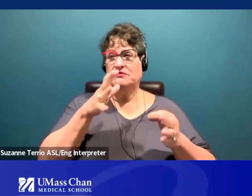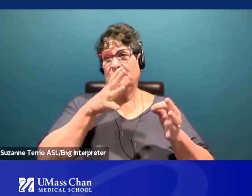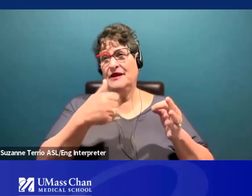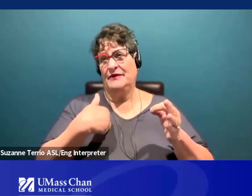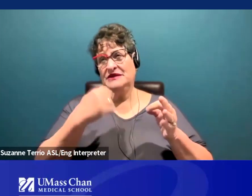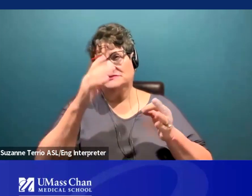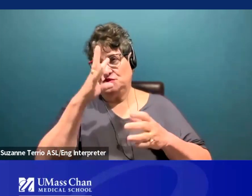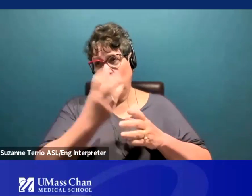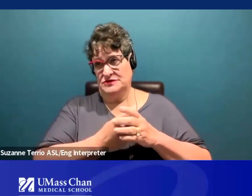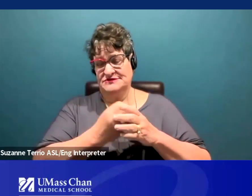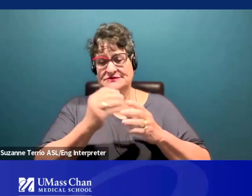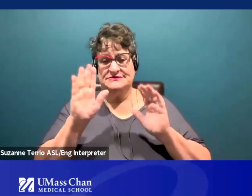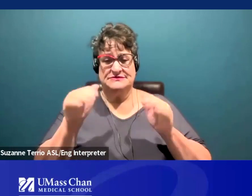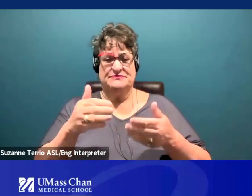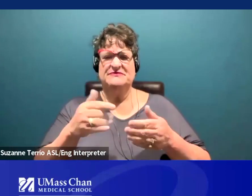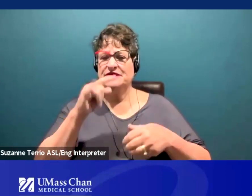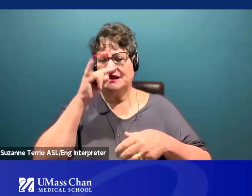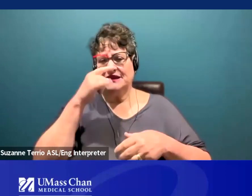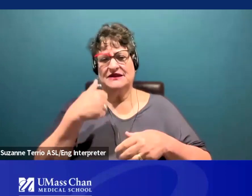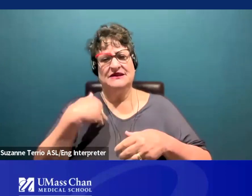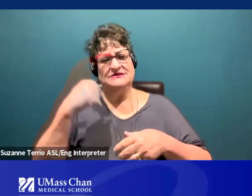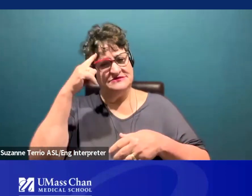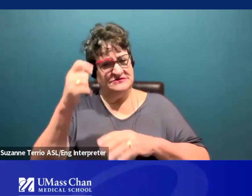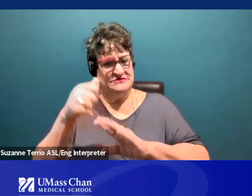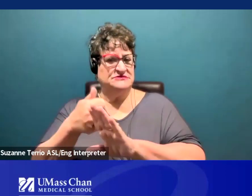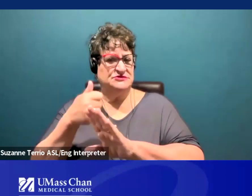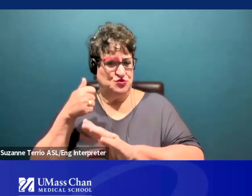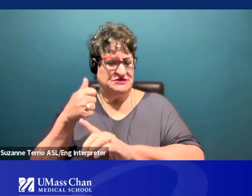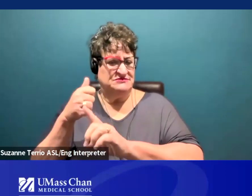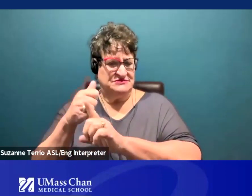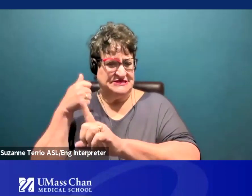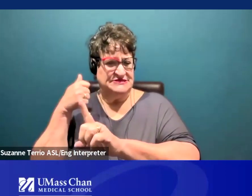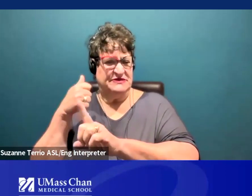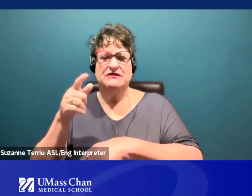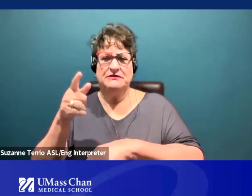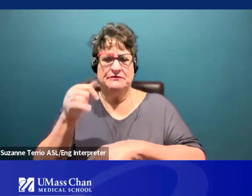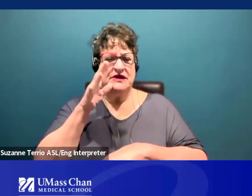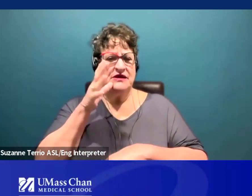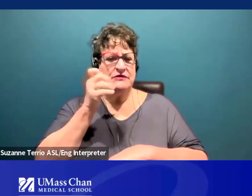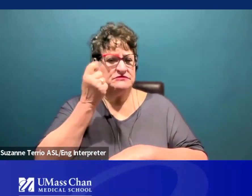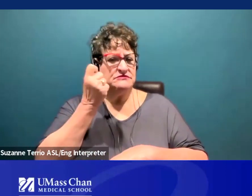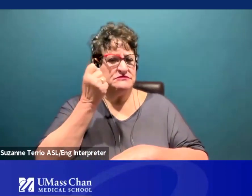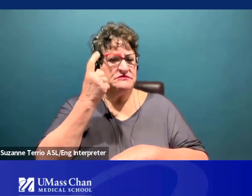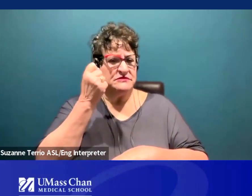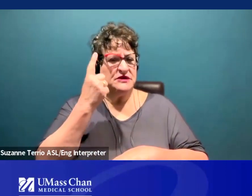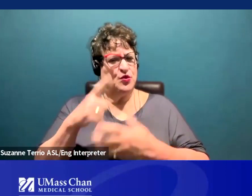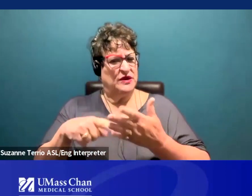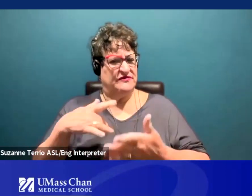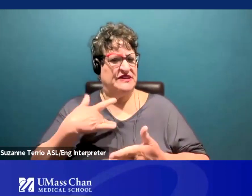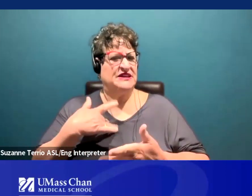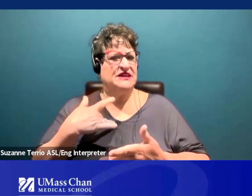has an intellectual disability and mom understands what it feels like to move through the regional center and is saying she wants to help her kid